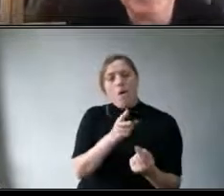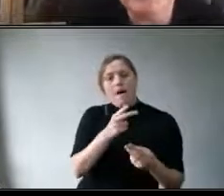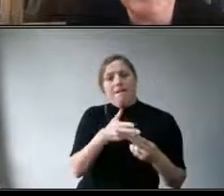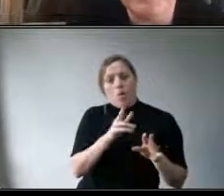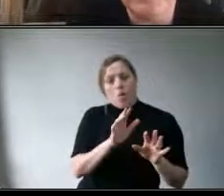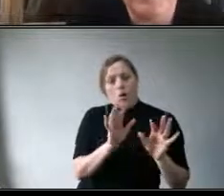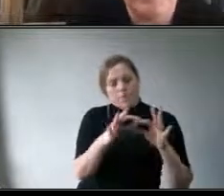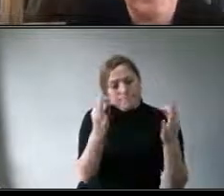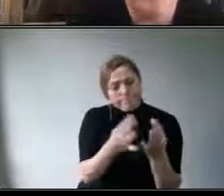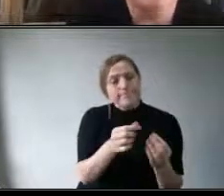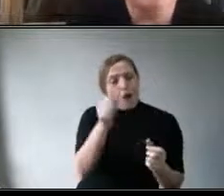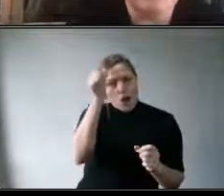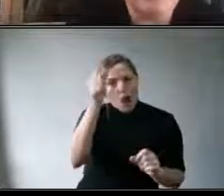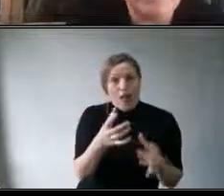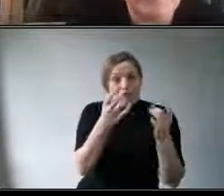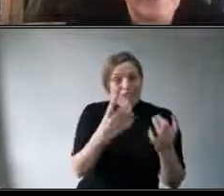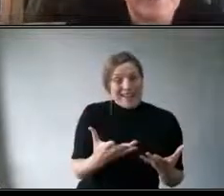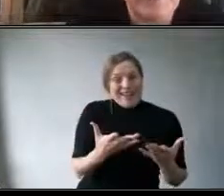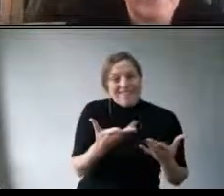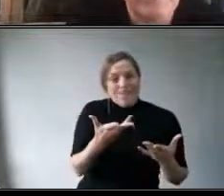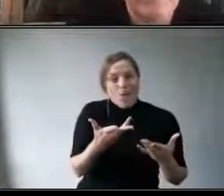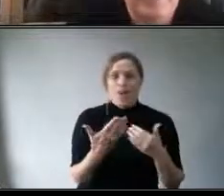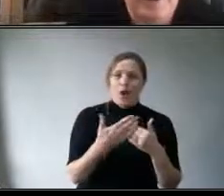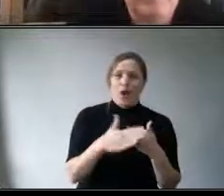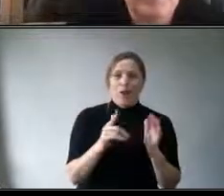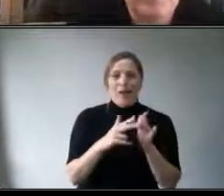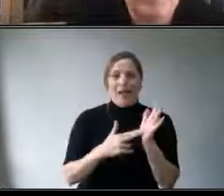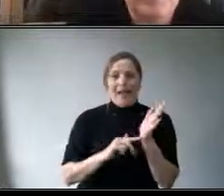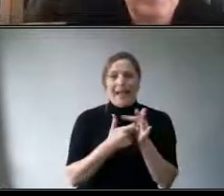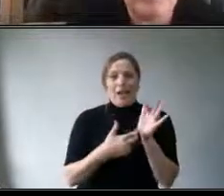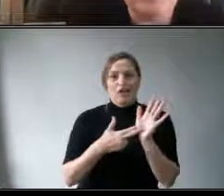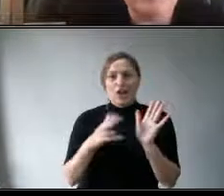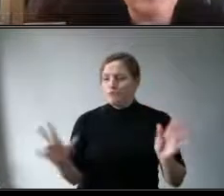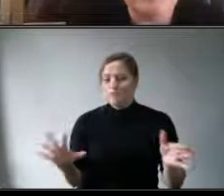through this so yeah some great tips that there um chris what about thoughts from